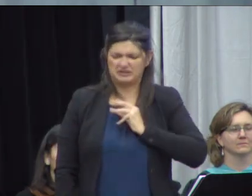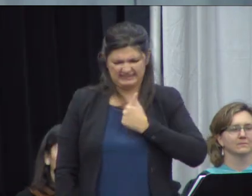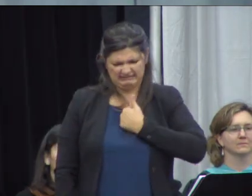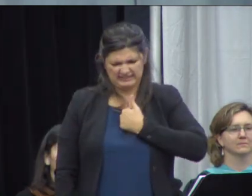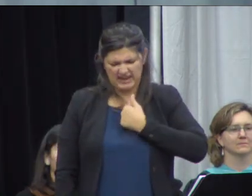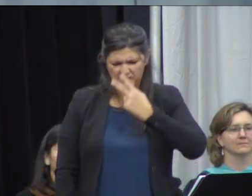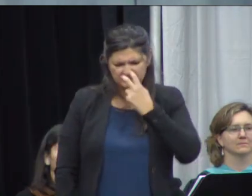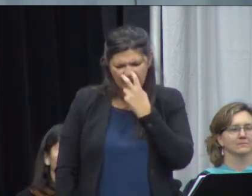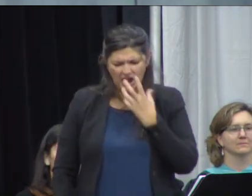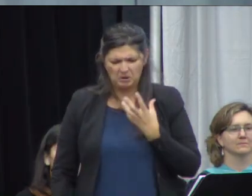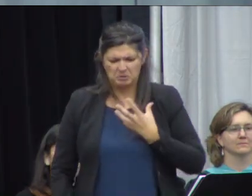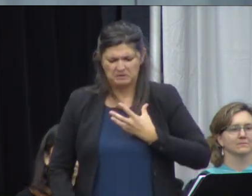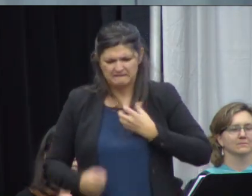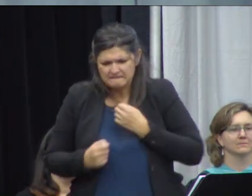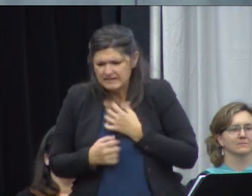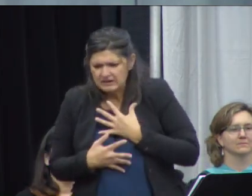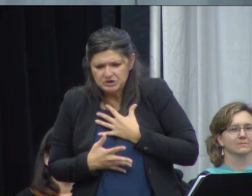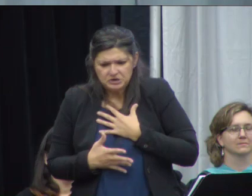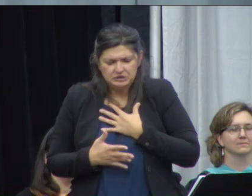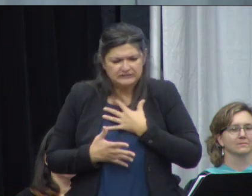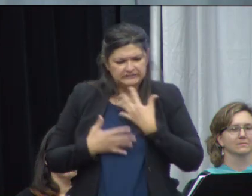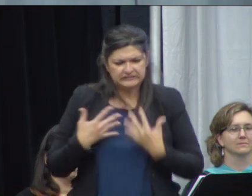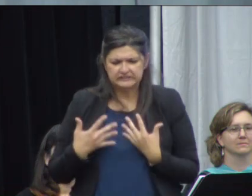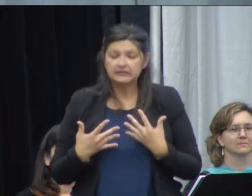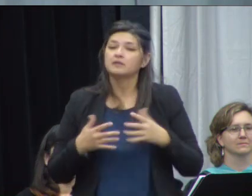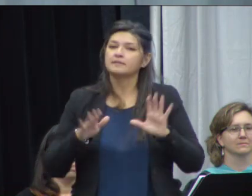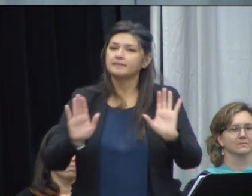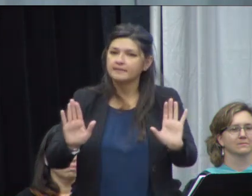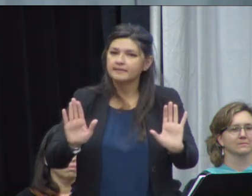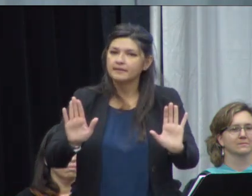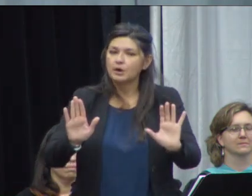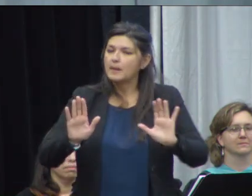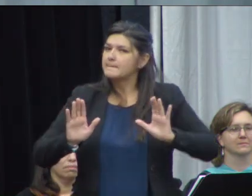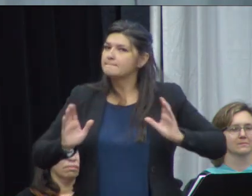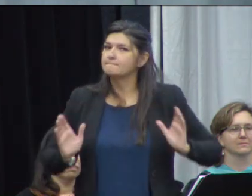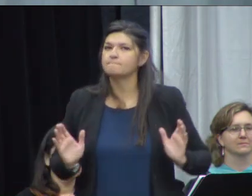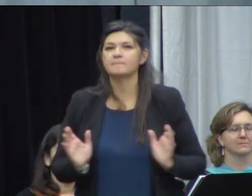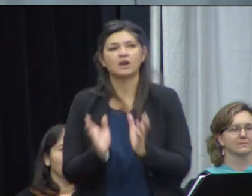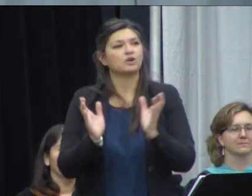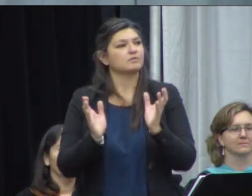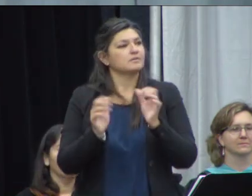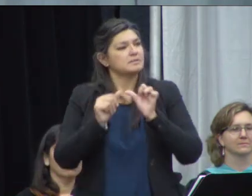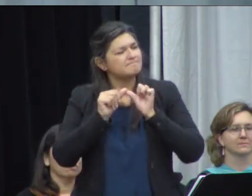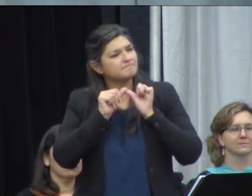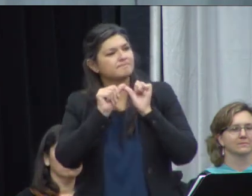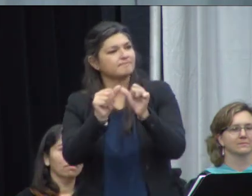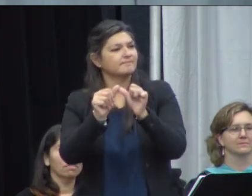I am here to tell you that you have to keep pushing forward and pick yourself up because it will be worth it in the end.